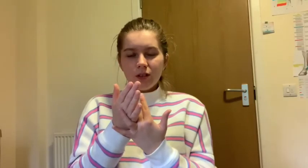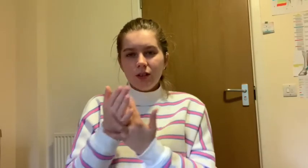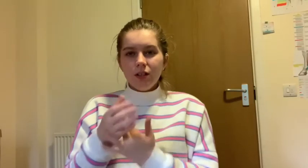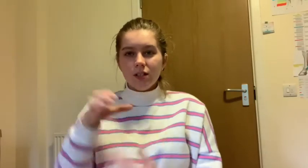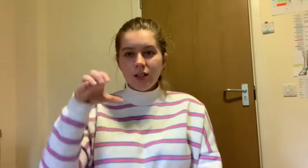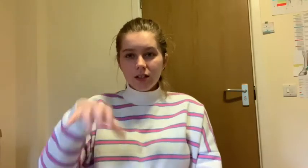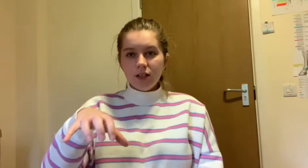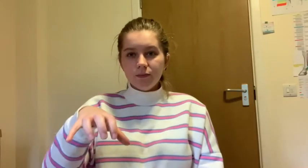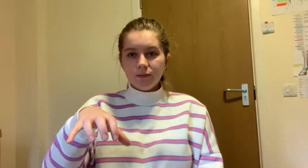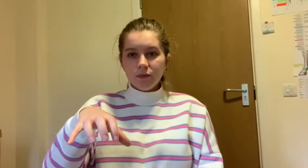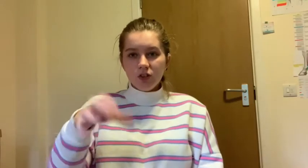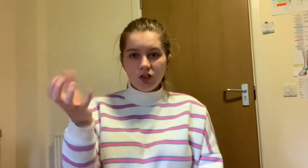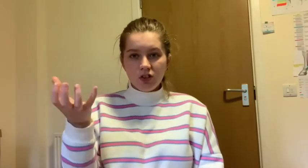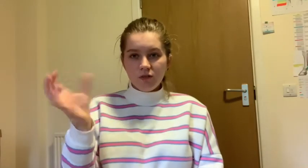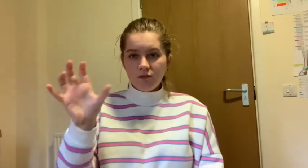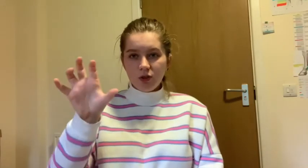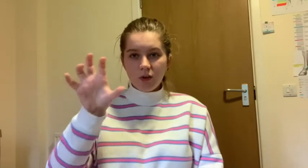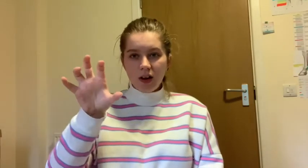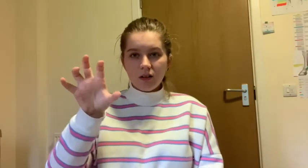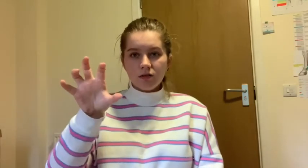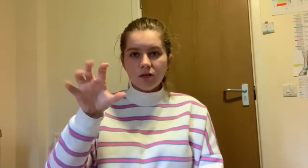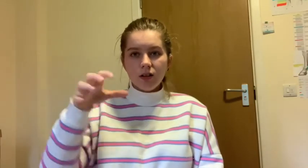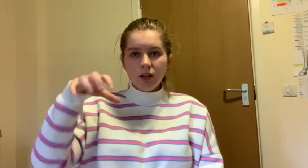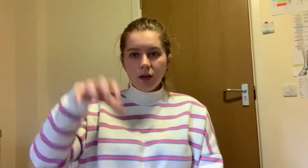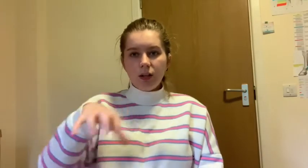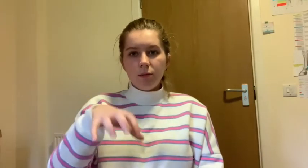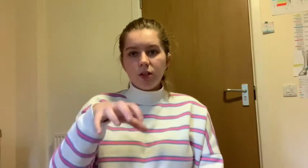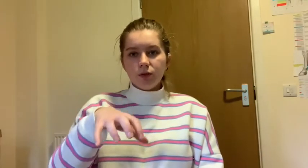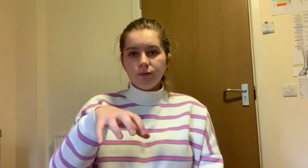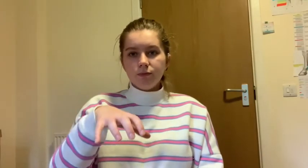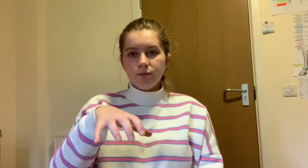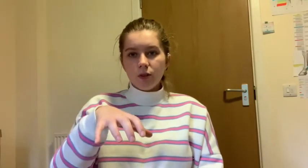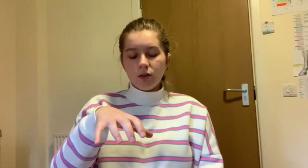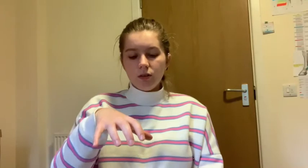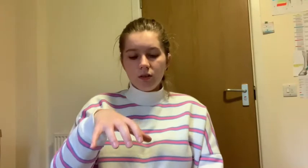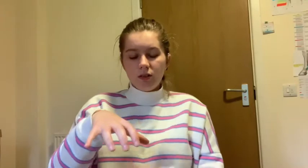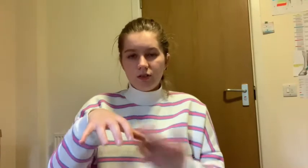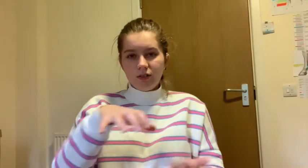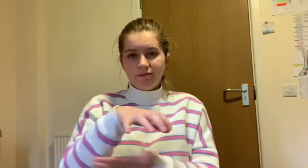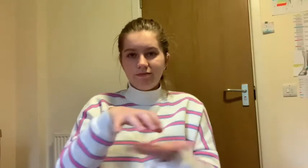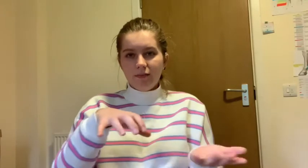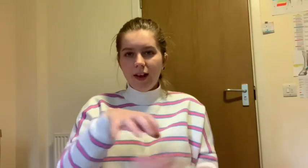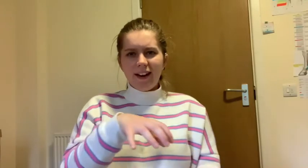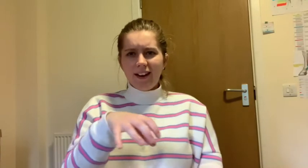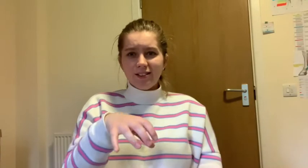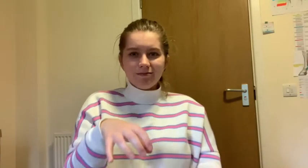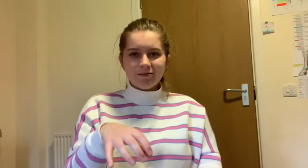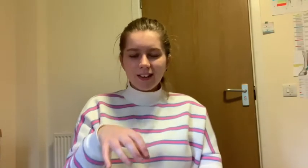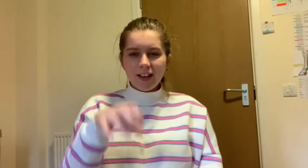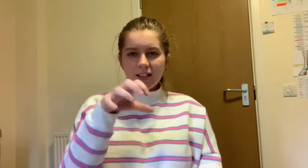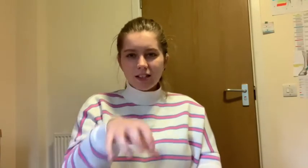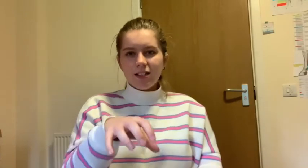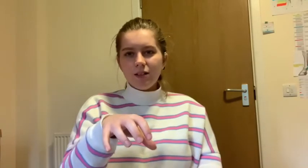"City" So you just do that... in the middle of the air "City"